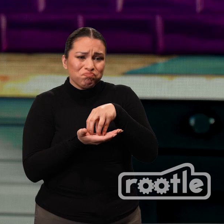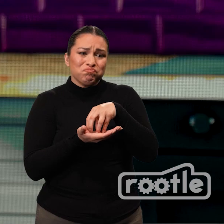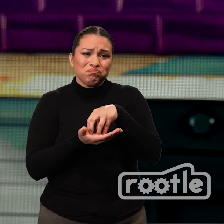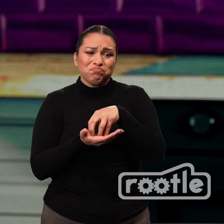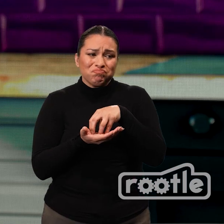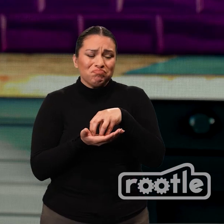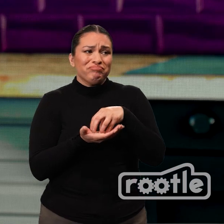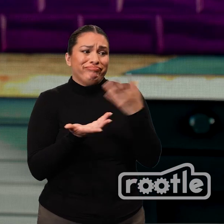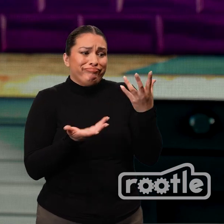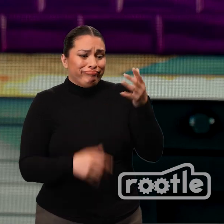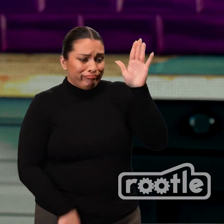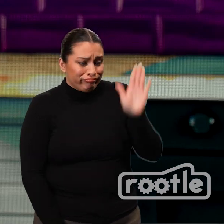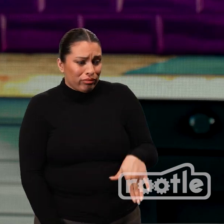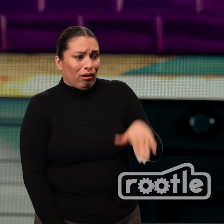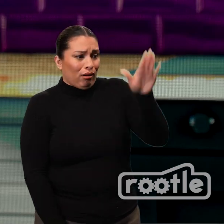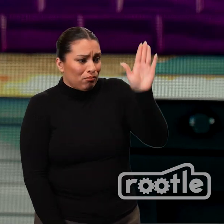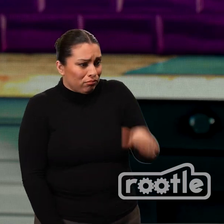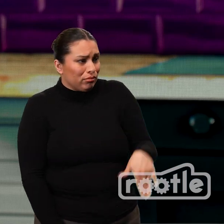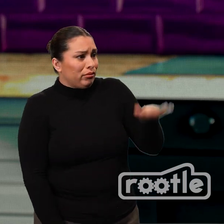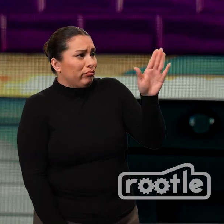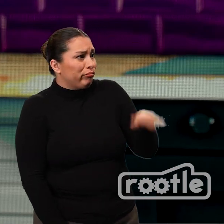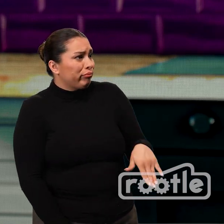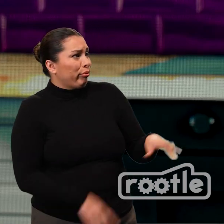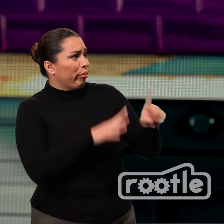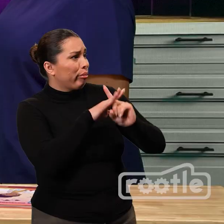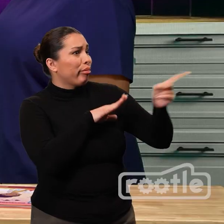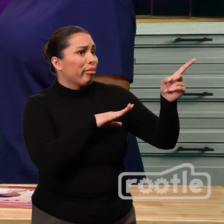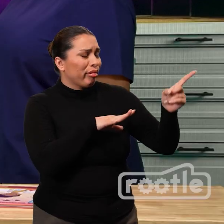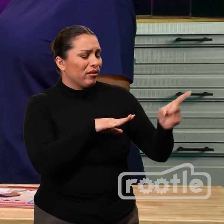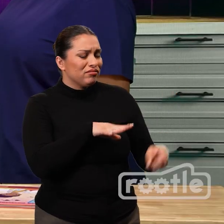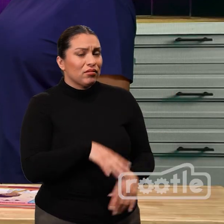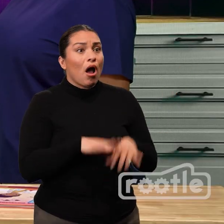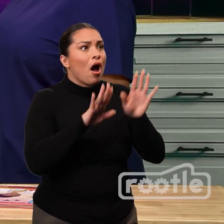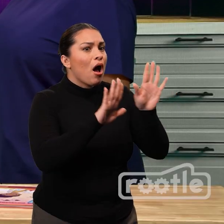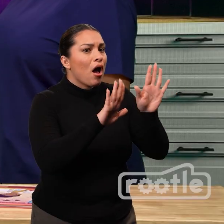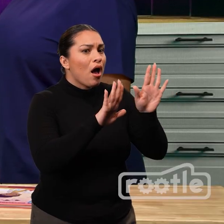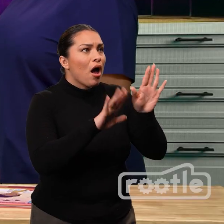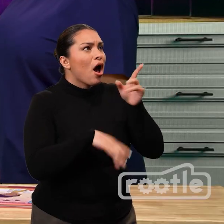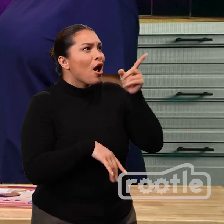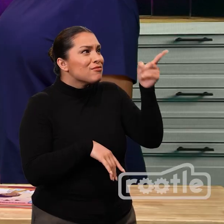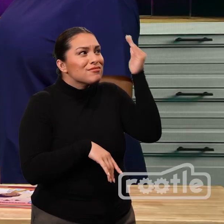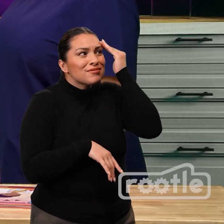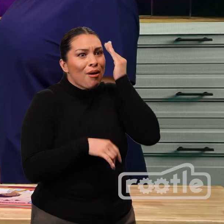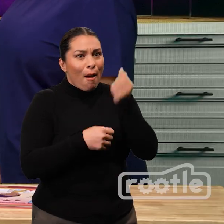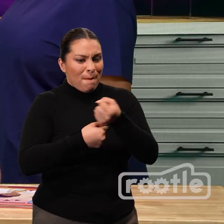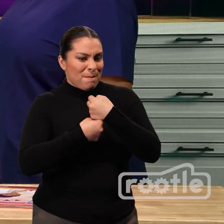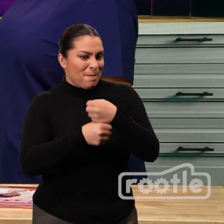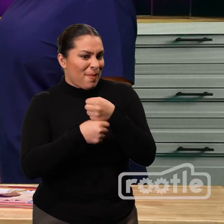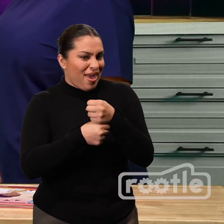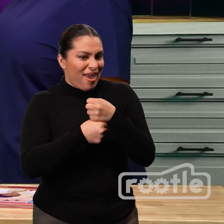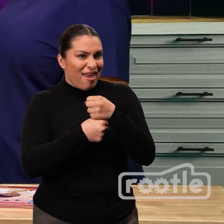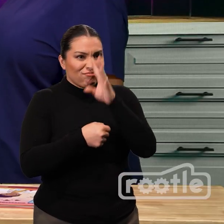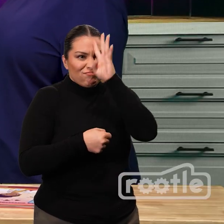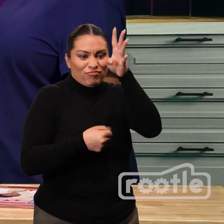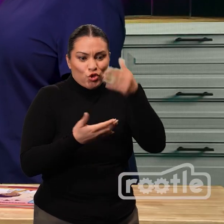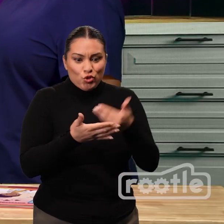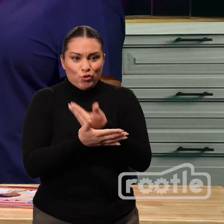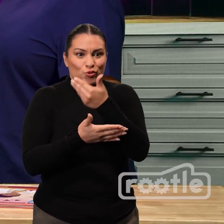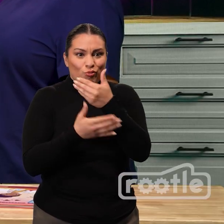It was so bouncy, it could have bounced anywhere. Wait, Ava, you know how to make all sorts of things.